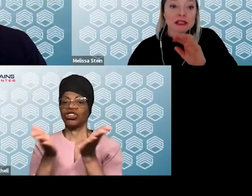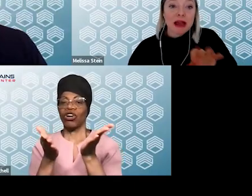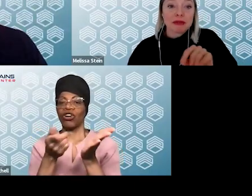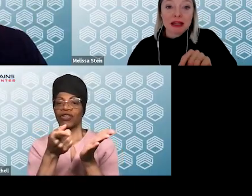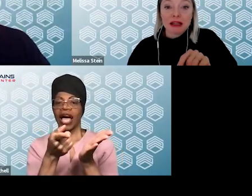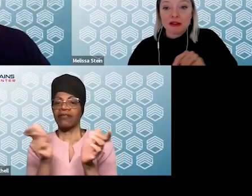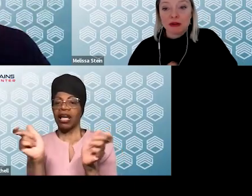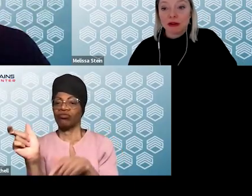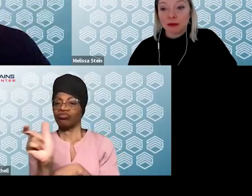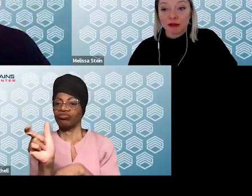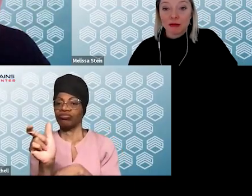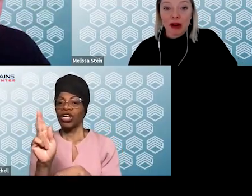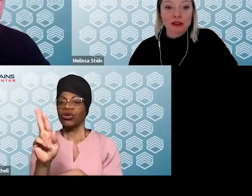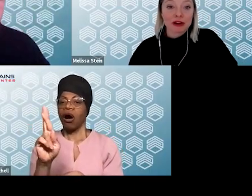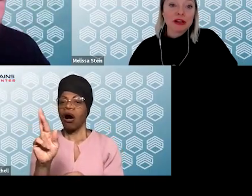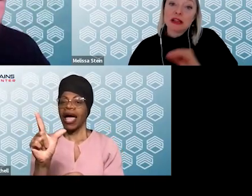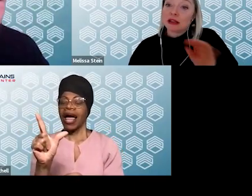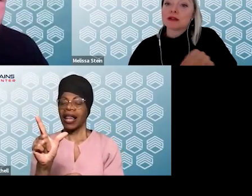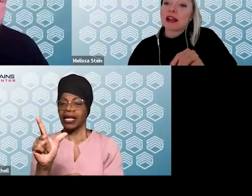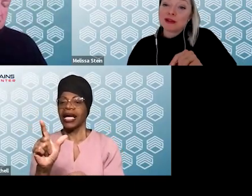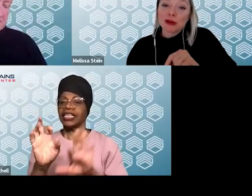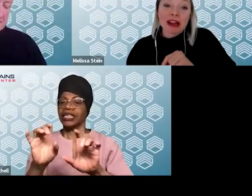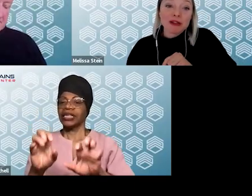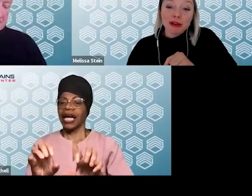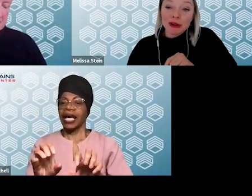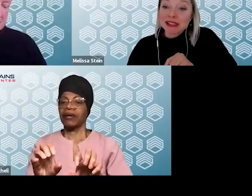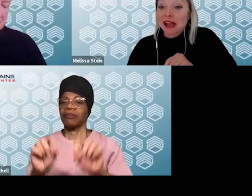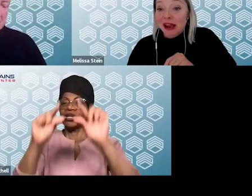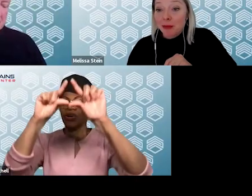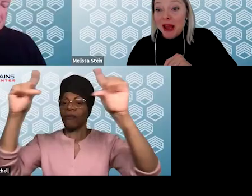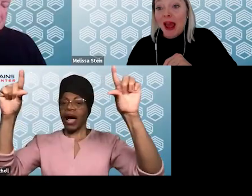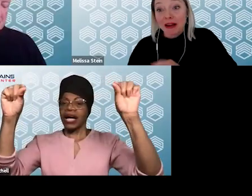Just type that into your preferred browser. It'll take you to a page where you can sign up,